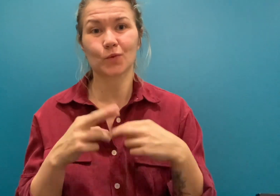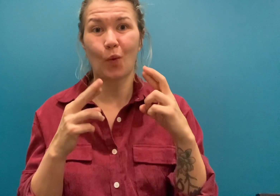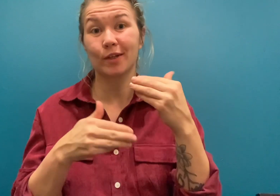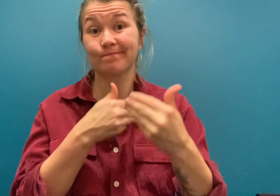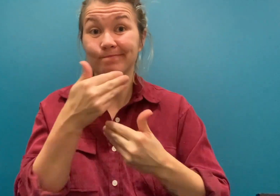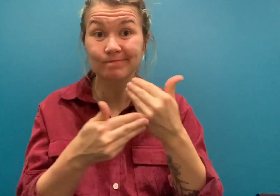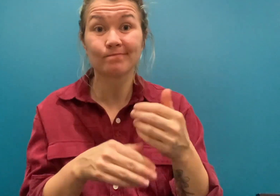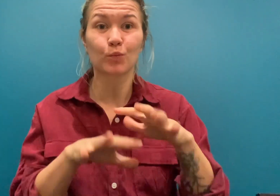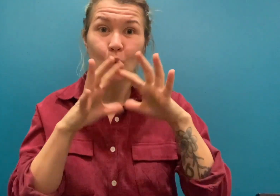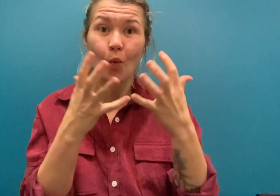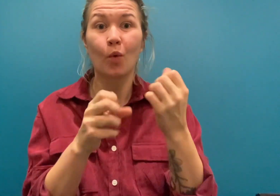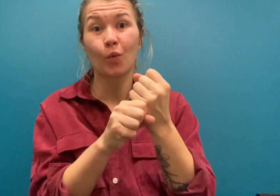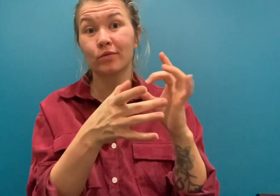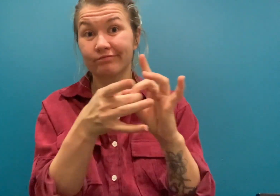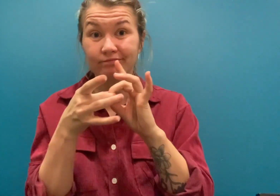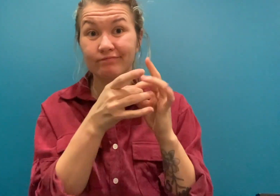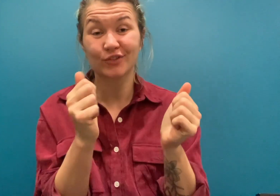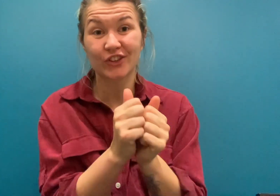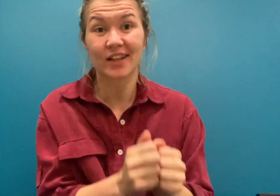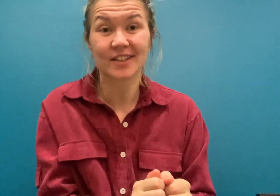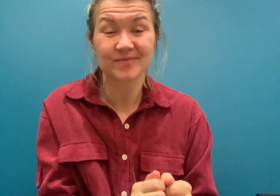and I hope to see progress with others and coming together.